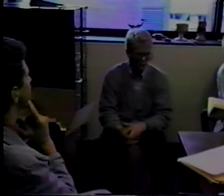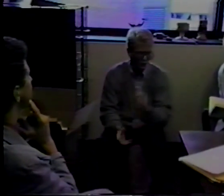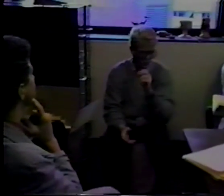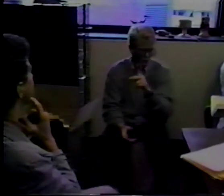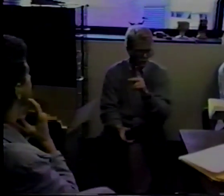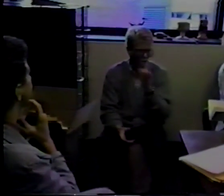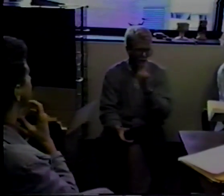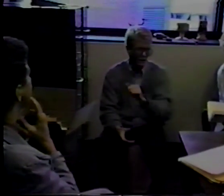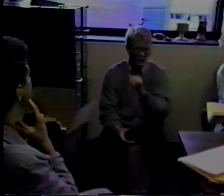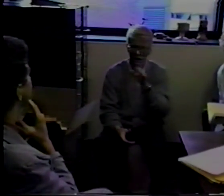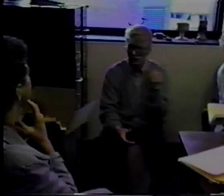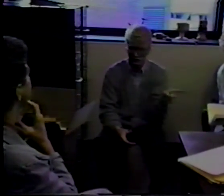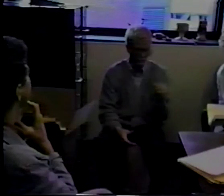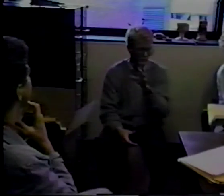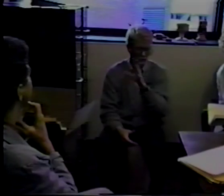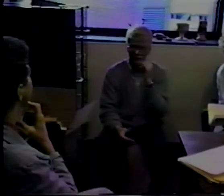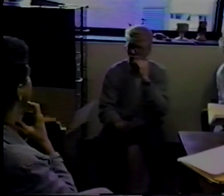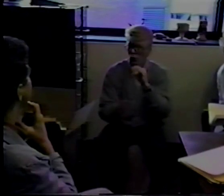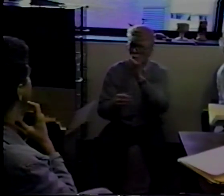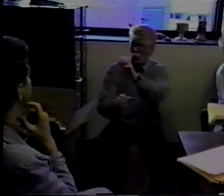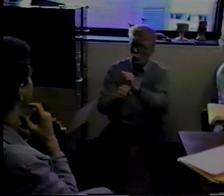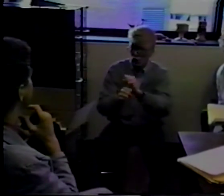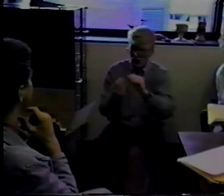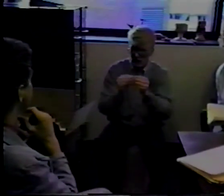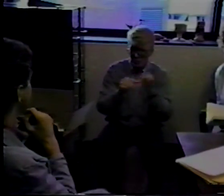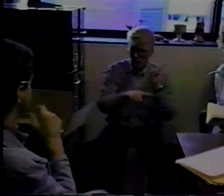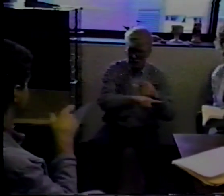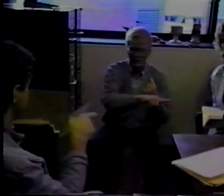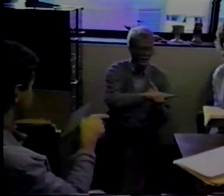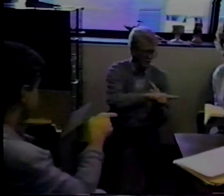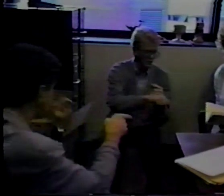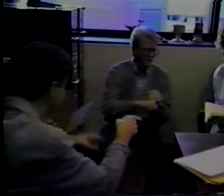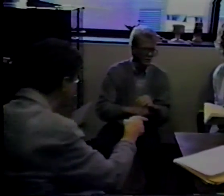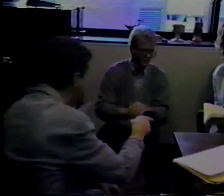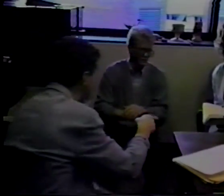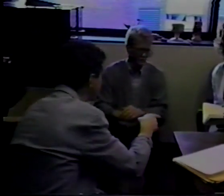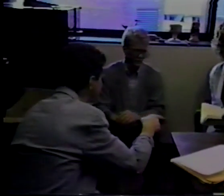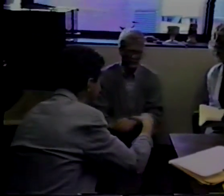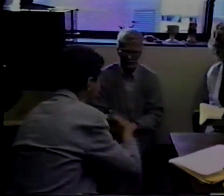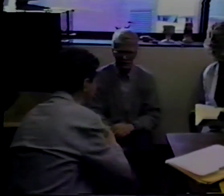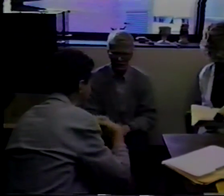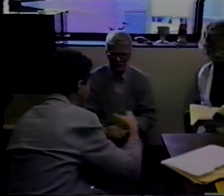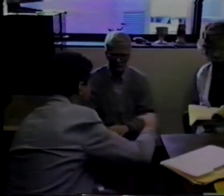Professor: Yeah, that the one I have but it's down as a work number? Interpreter: Yeah that's it.